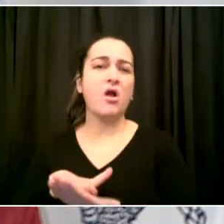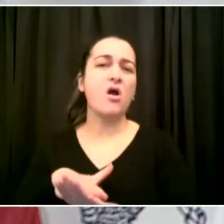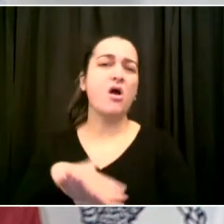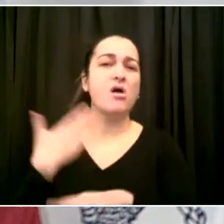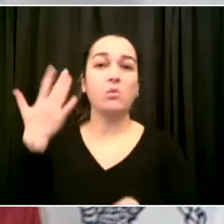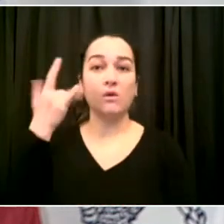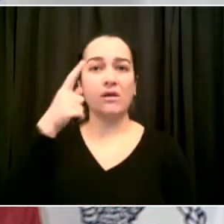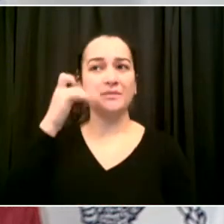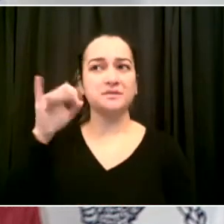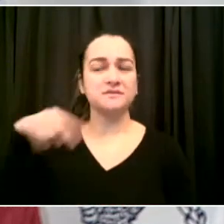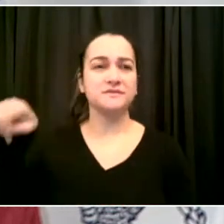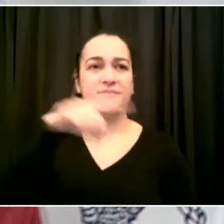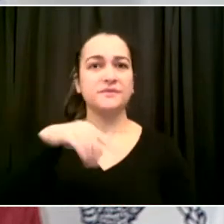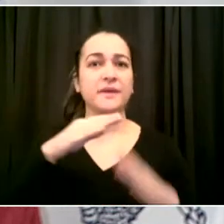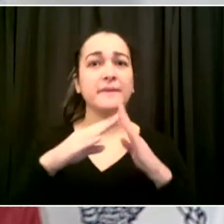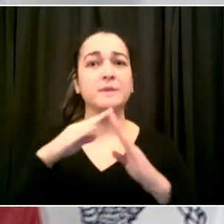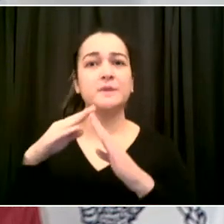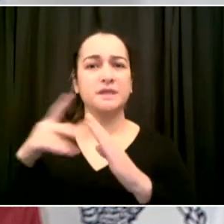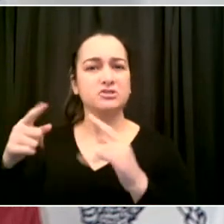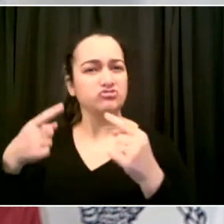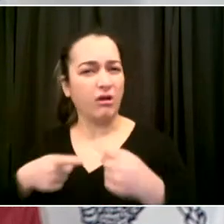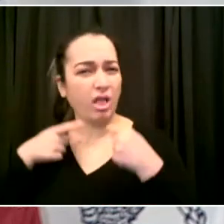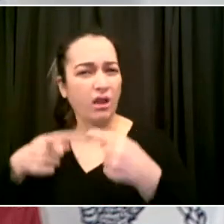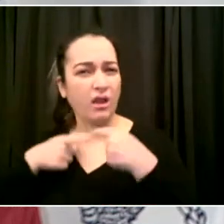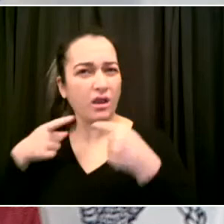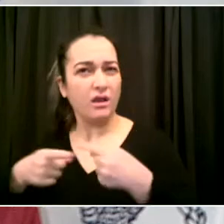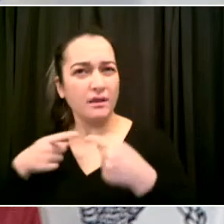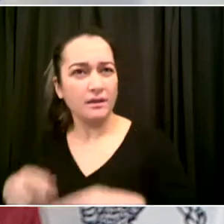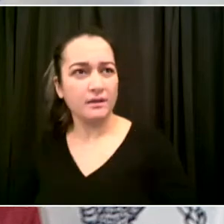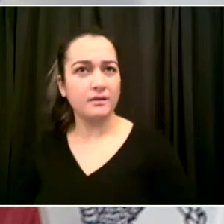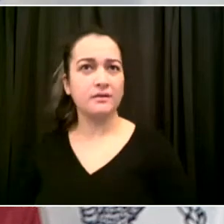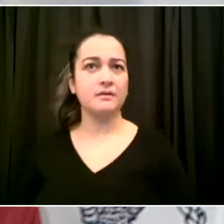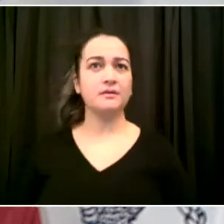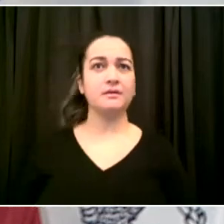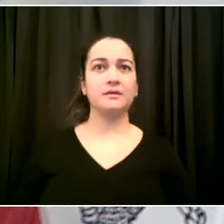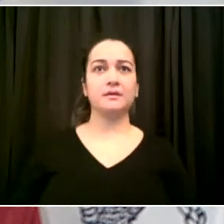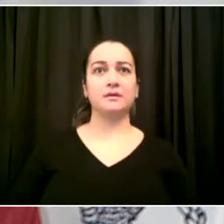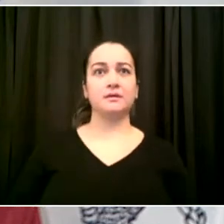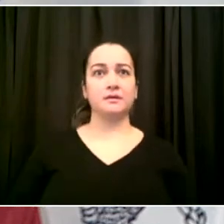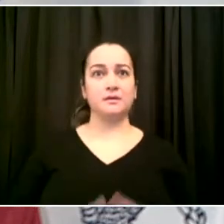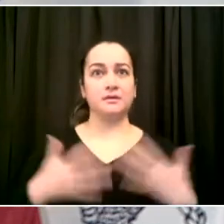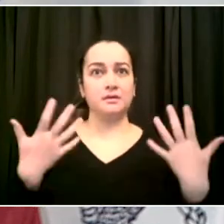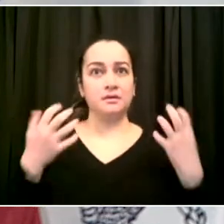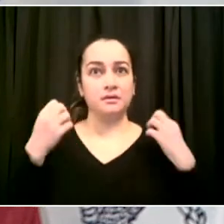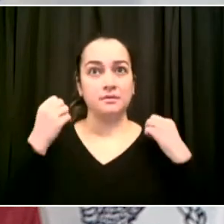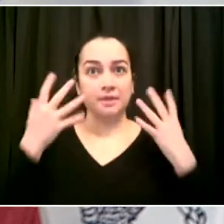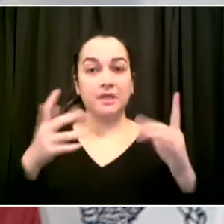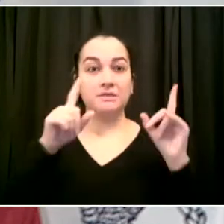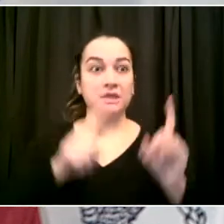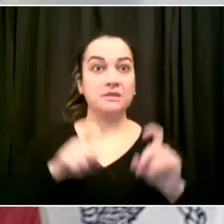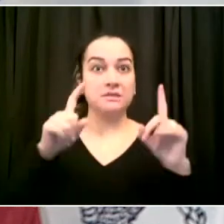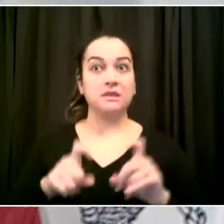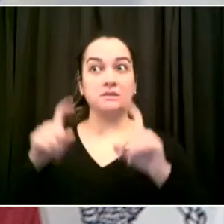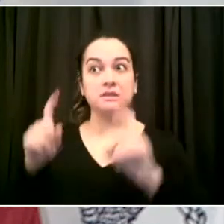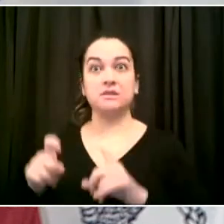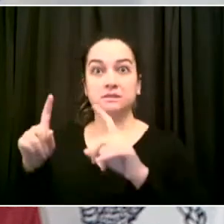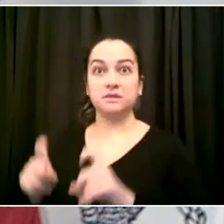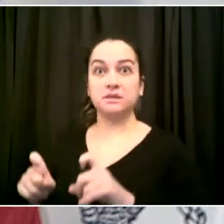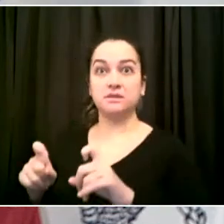MEASURE OF WHAT'S HAPPENING. I WOULD DARESAY THE DATE IS A LITTETL M MROE QUESTIONABLE BECAUSE THERE'S